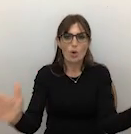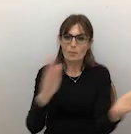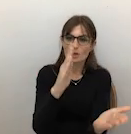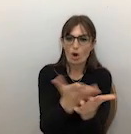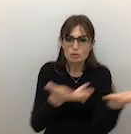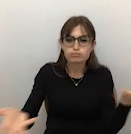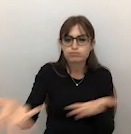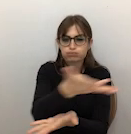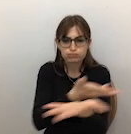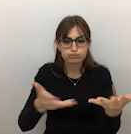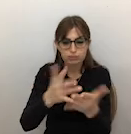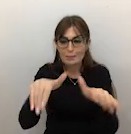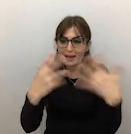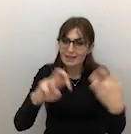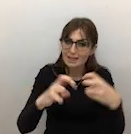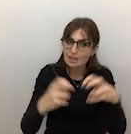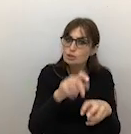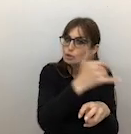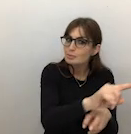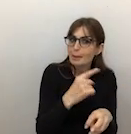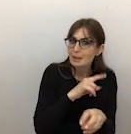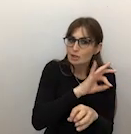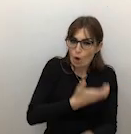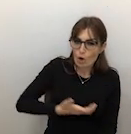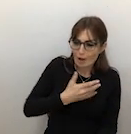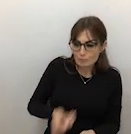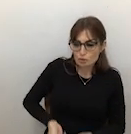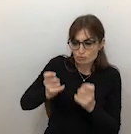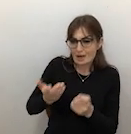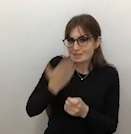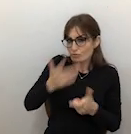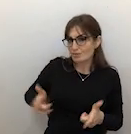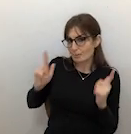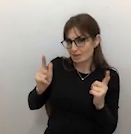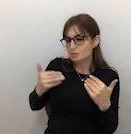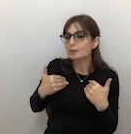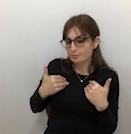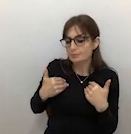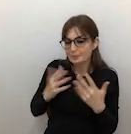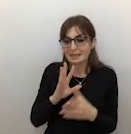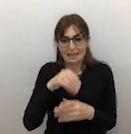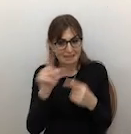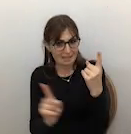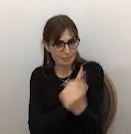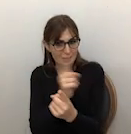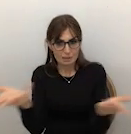candid discussion about issues the auditor may not be comfortable raising in front of management. In these meetings,